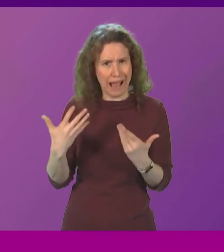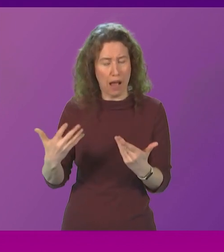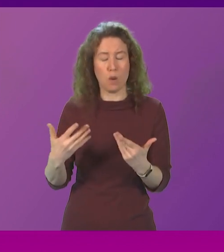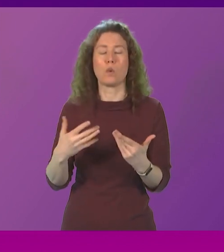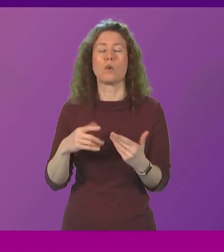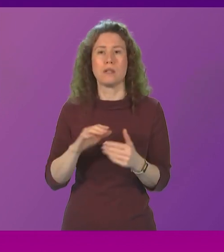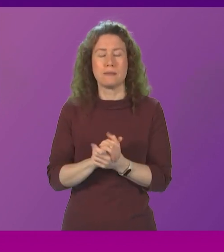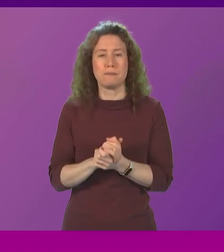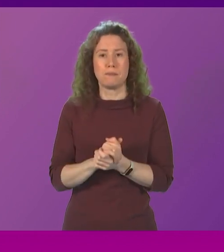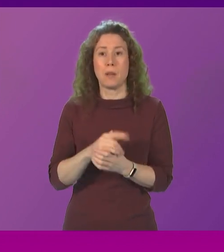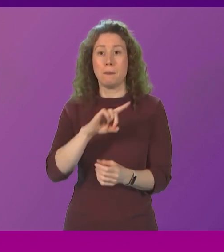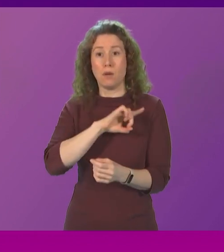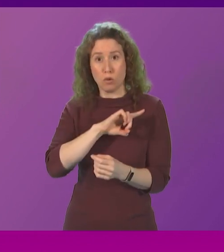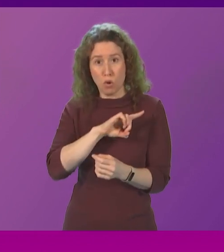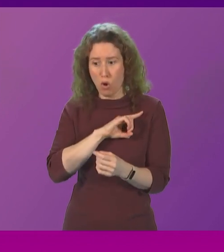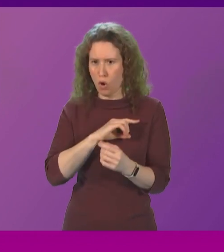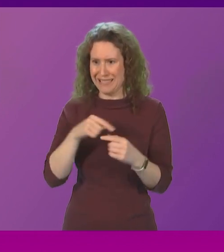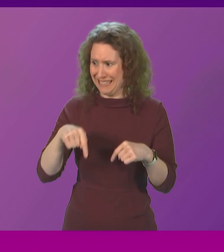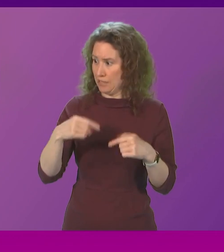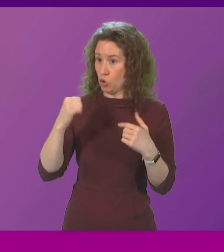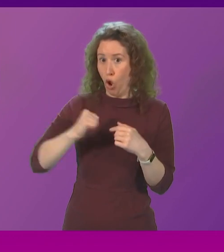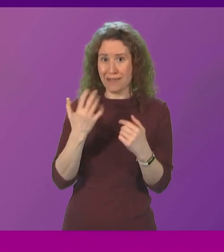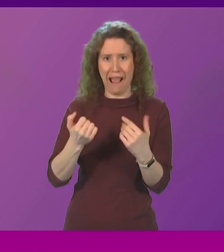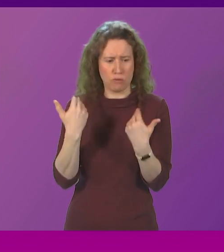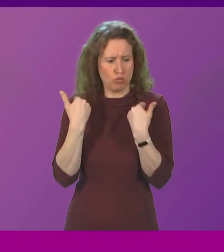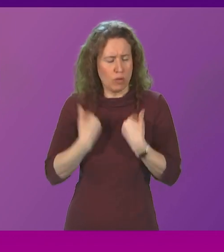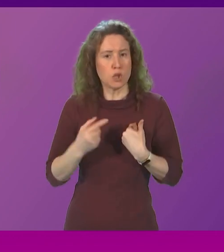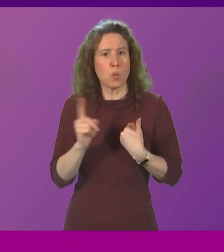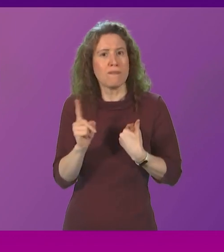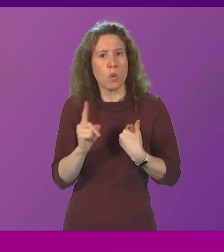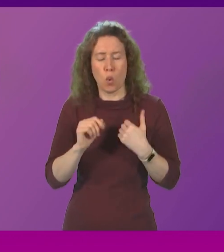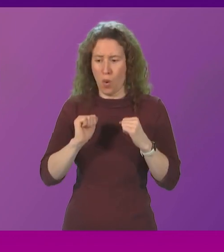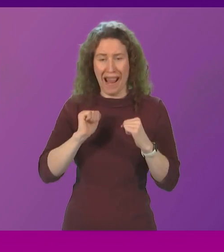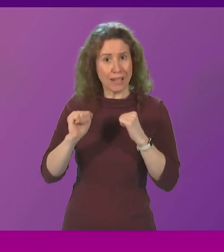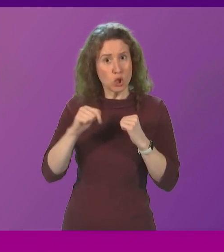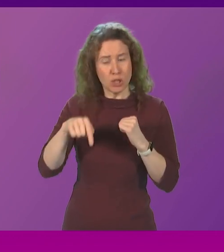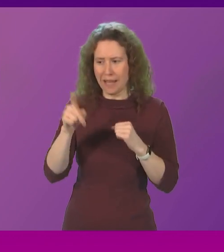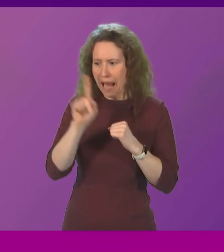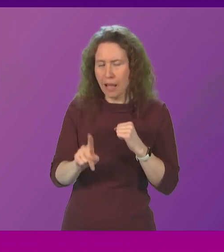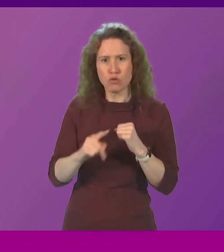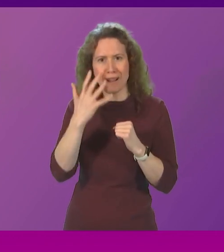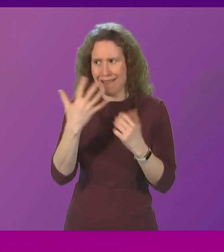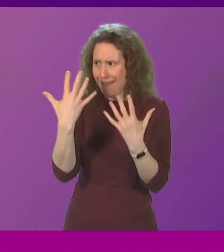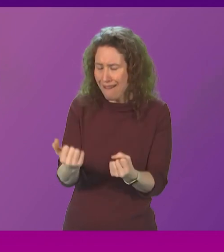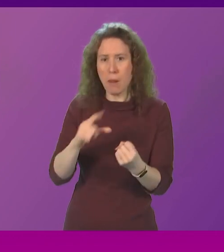We need it now more than ever before because, in energy-rich Scotland, we have Scots who are fuel poor because of the UK Government’s policies.